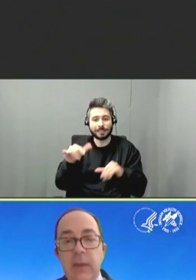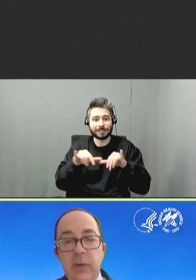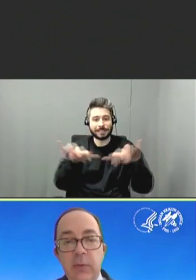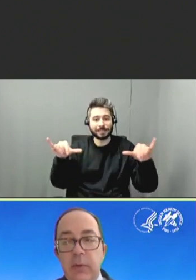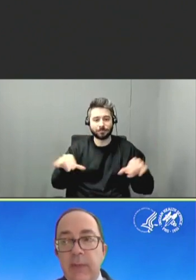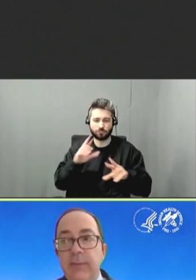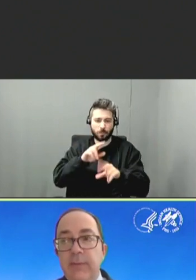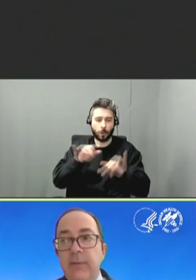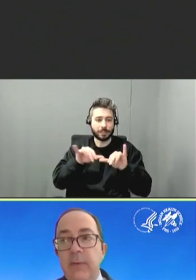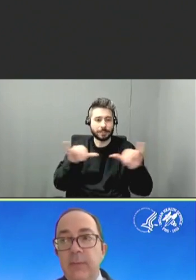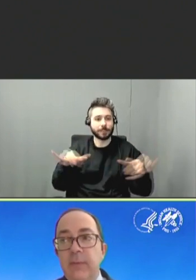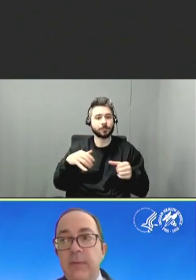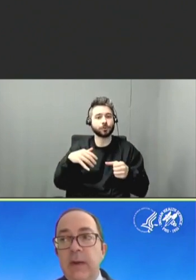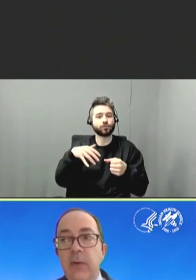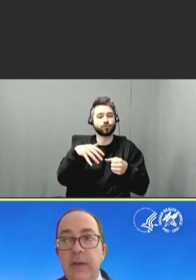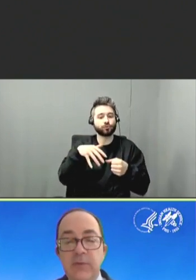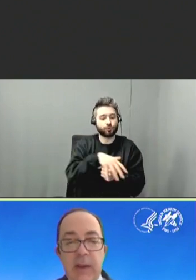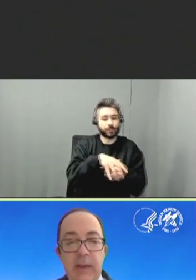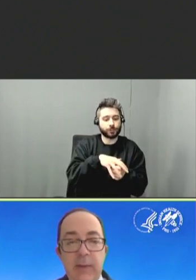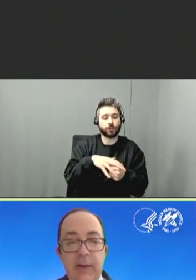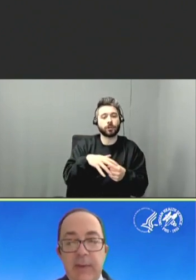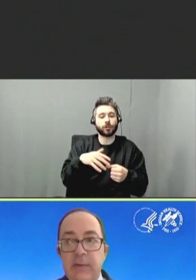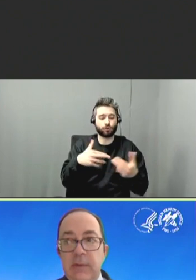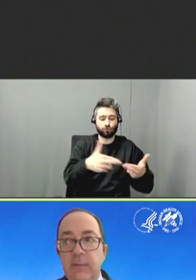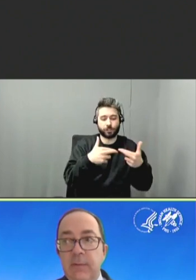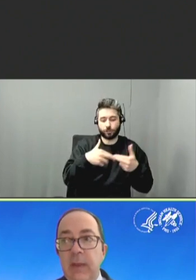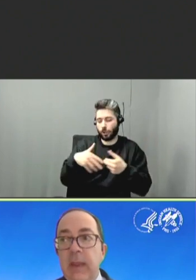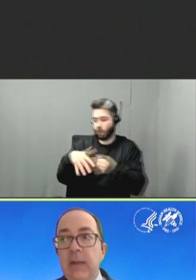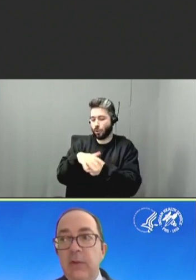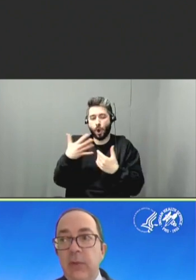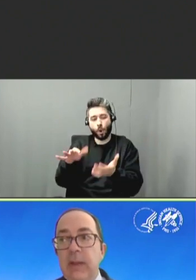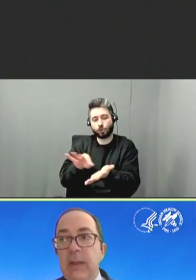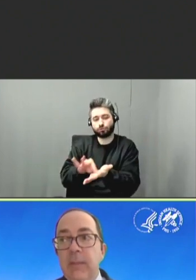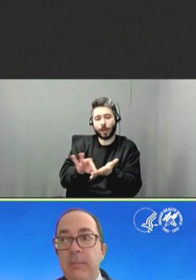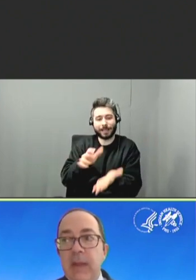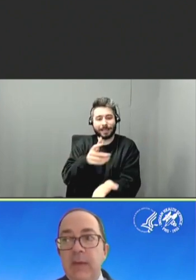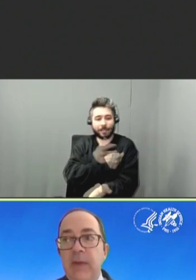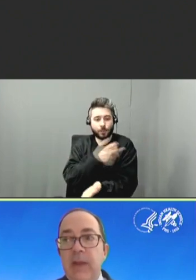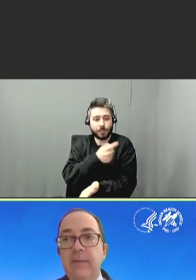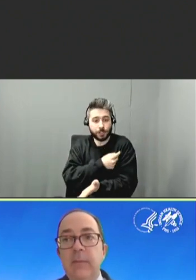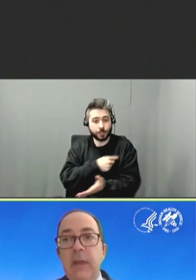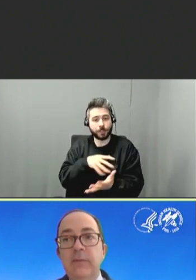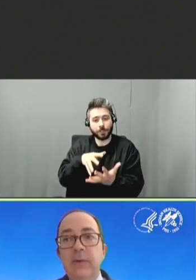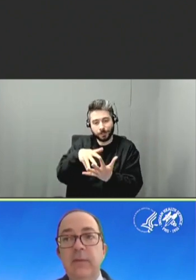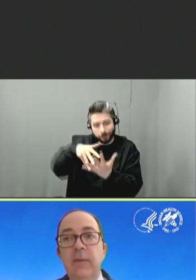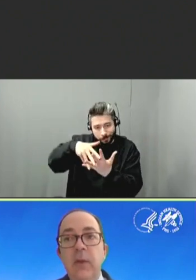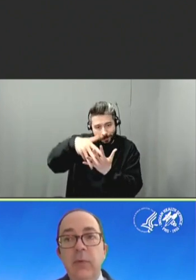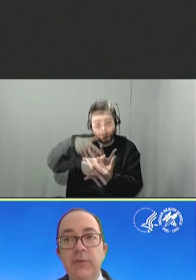local level systems that already track immunizations, including embedded vaccine metrics, which